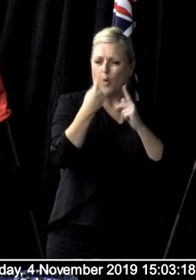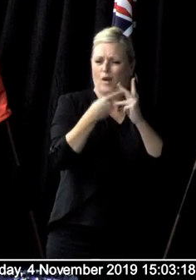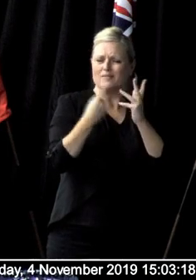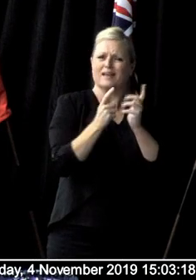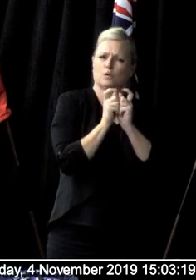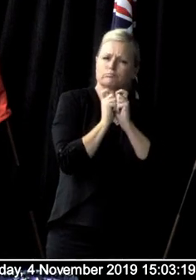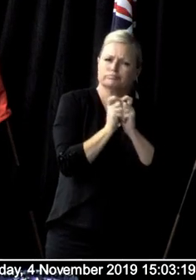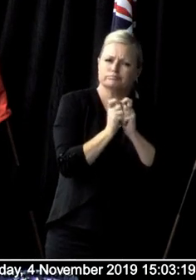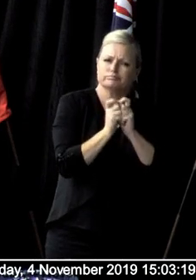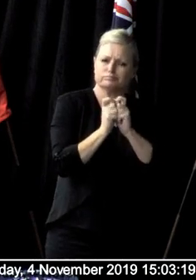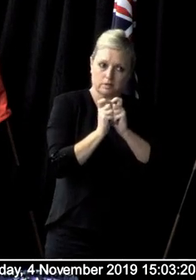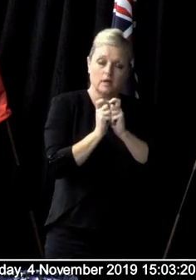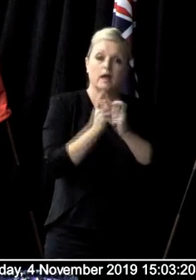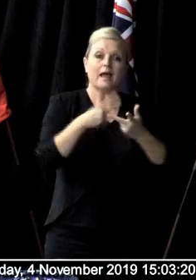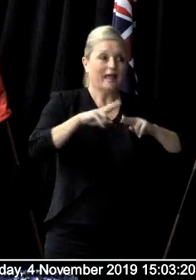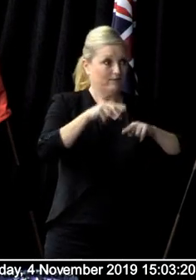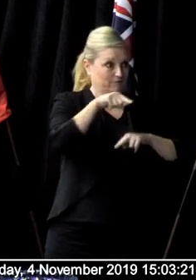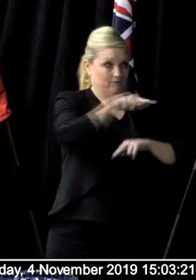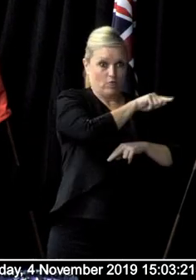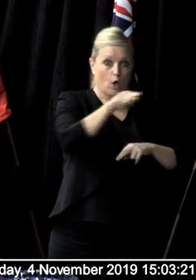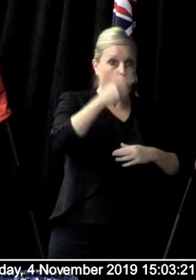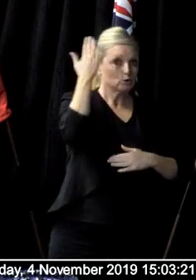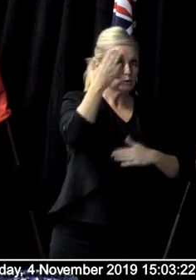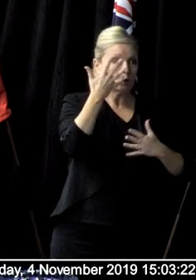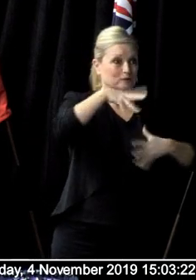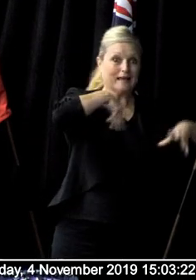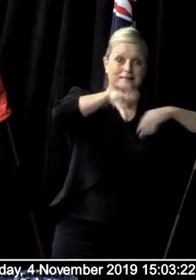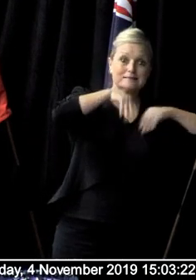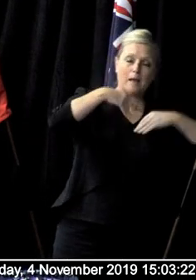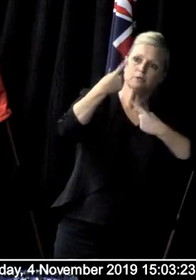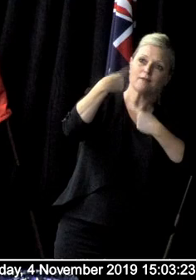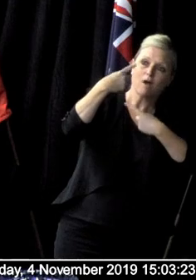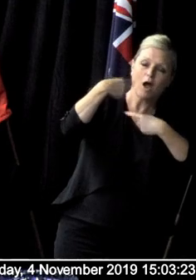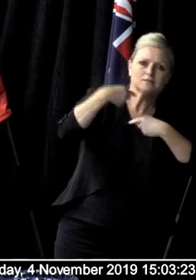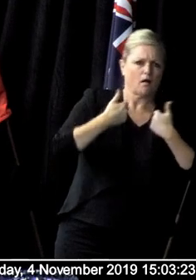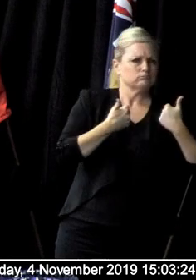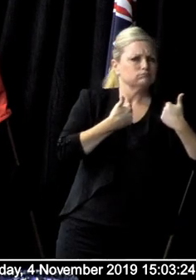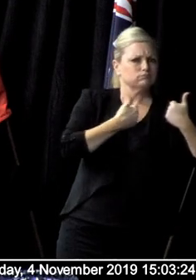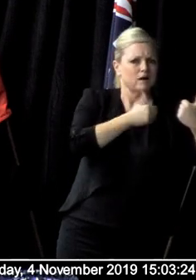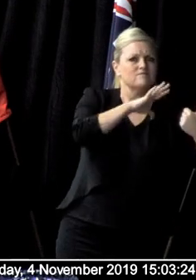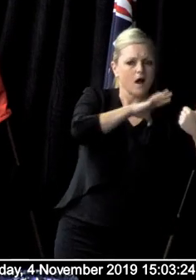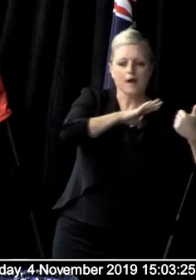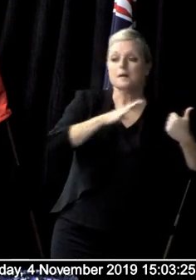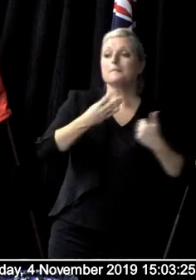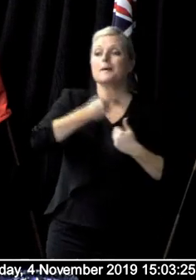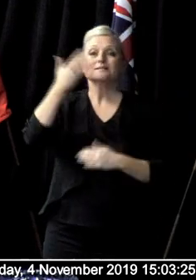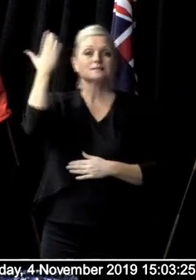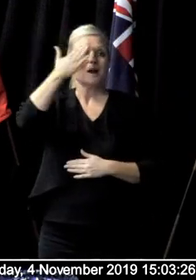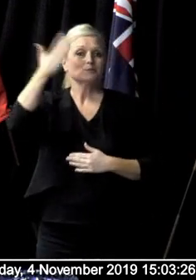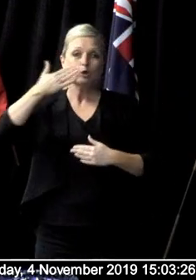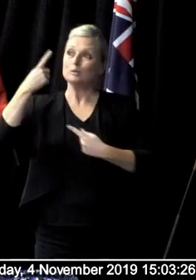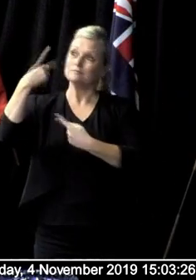Education, but not every school is as open to that external feedback and input.